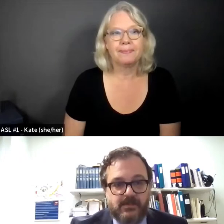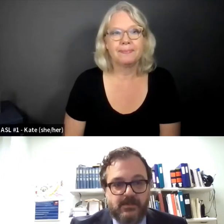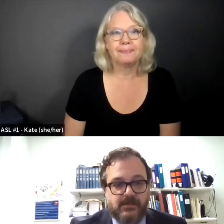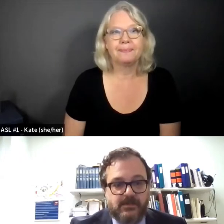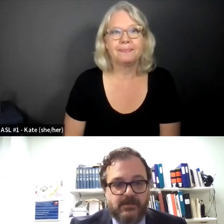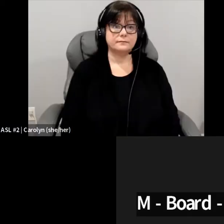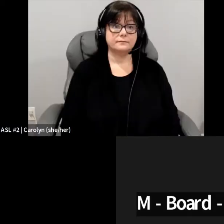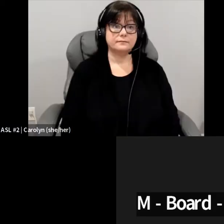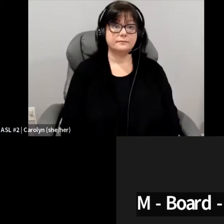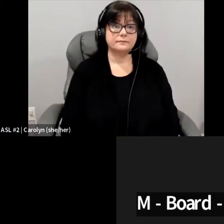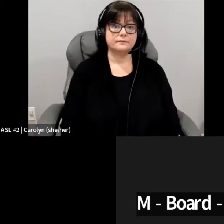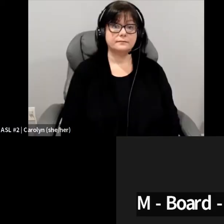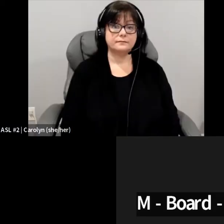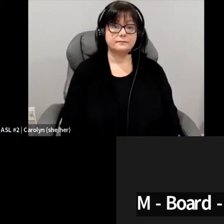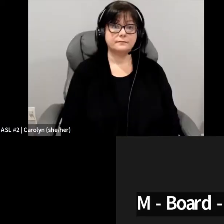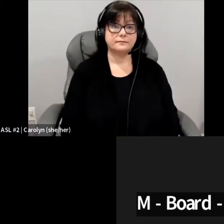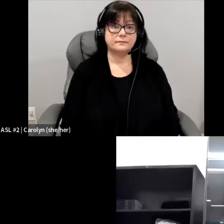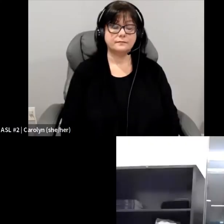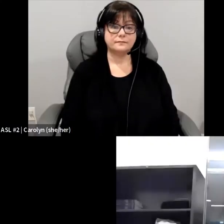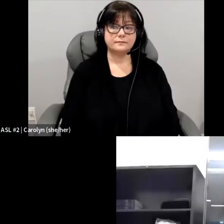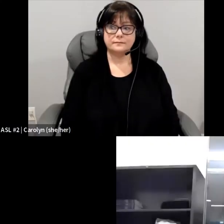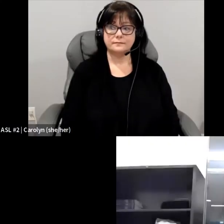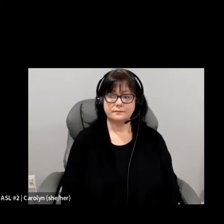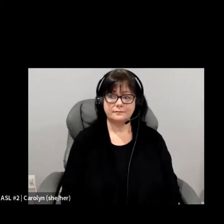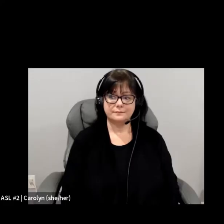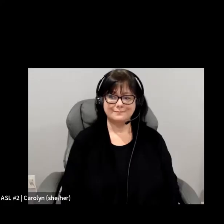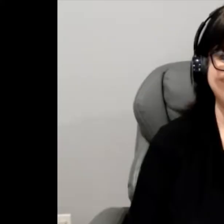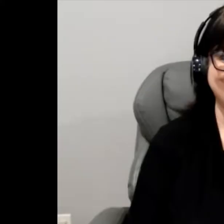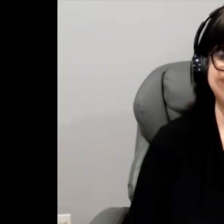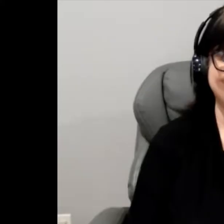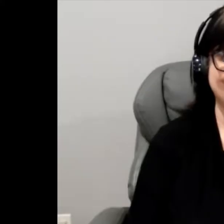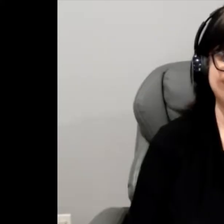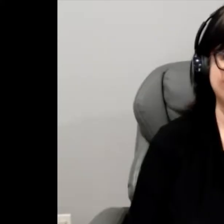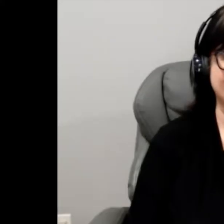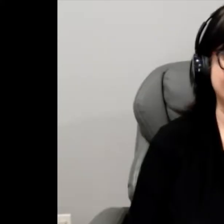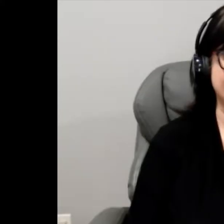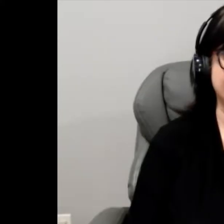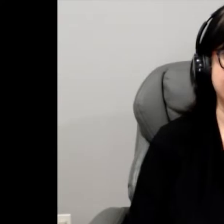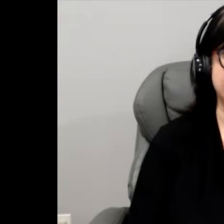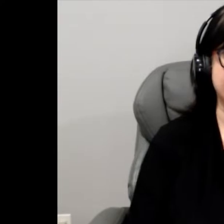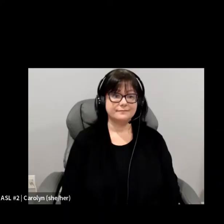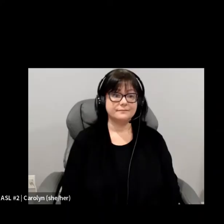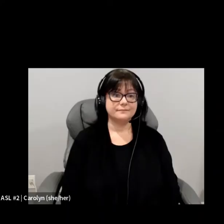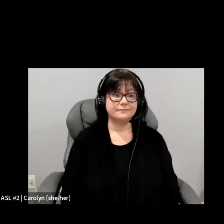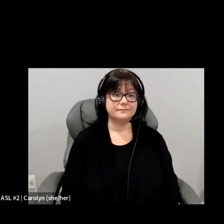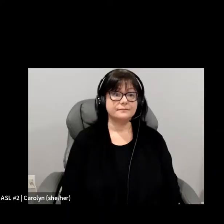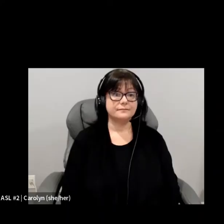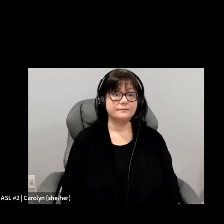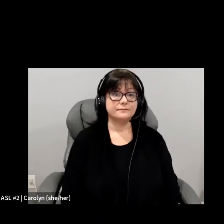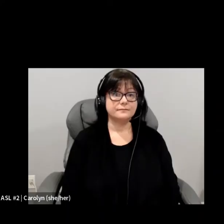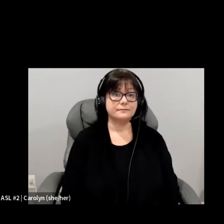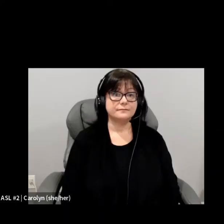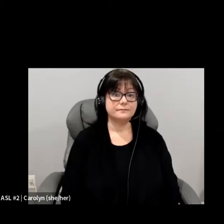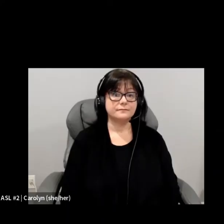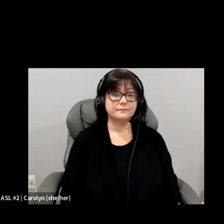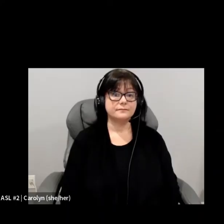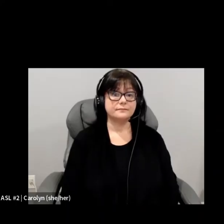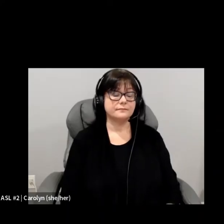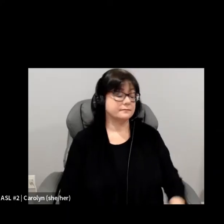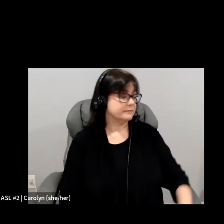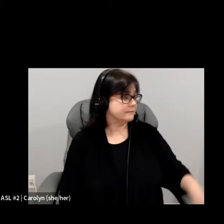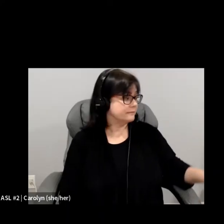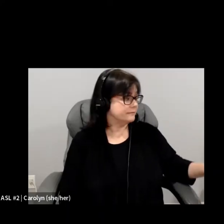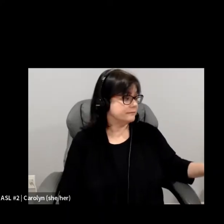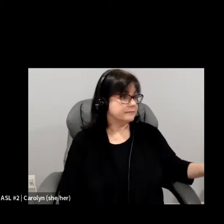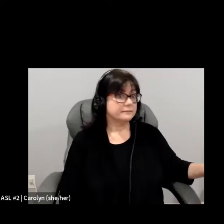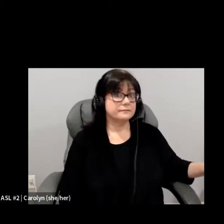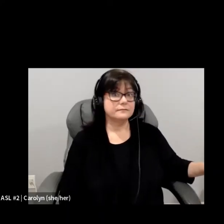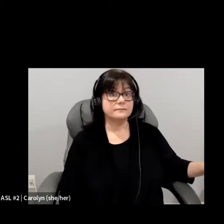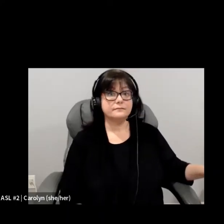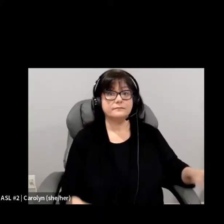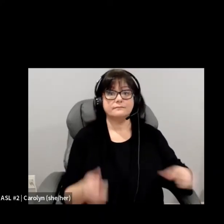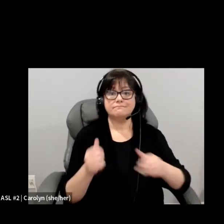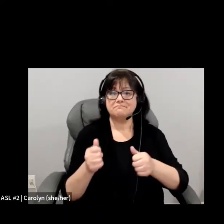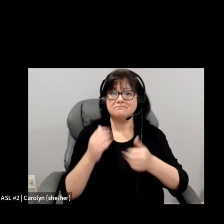Douglas Waxman : THANKS, ROB.